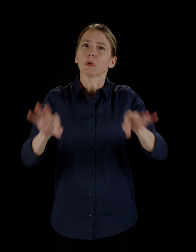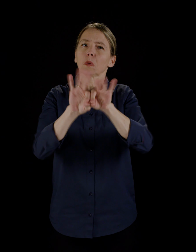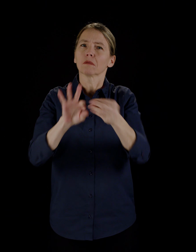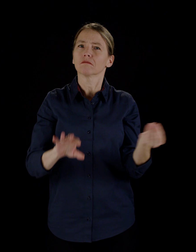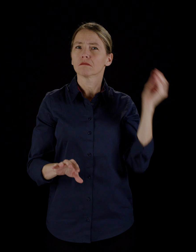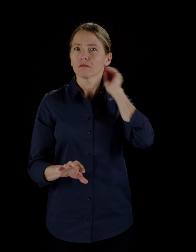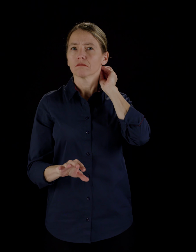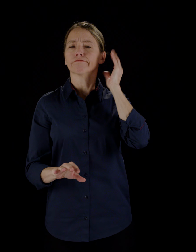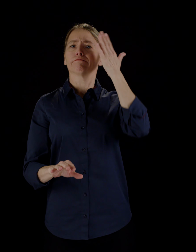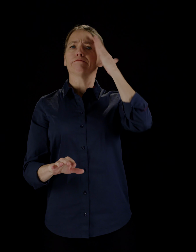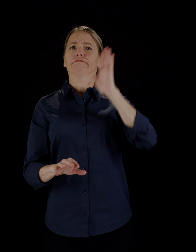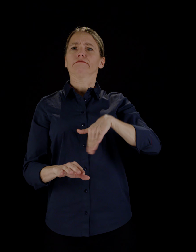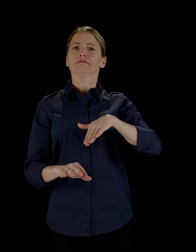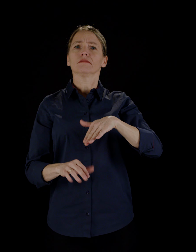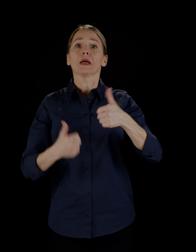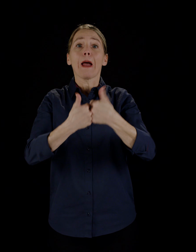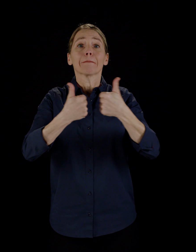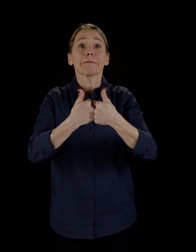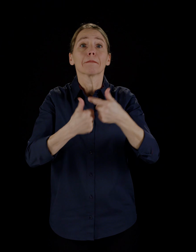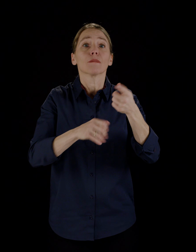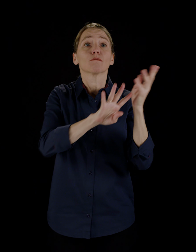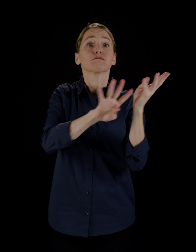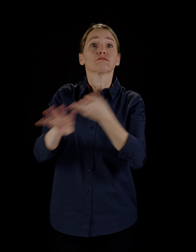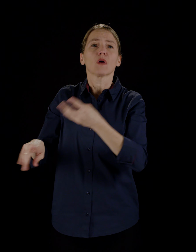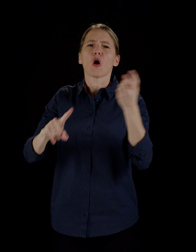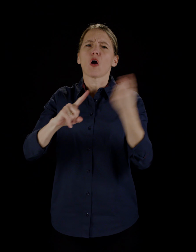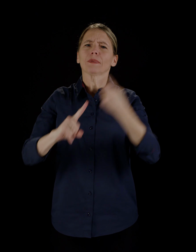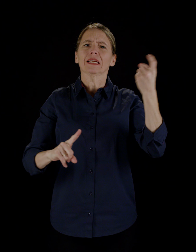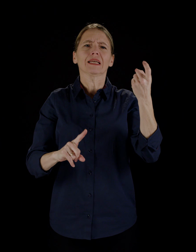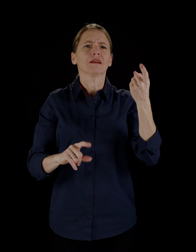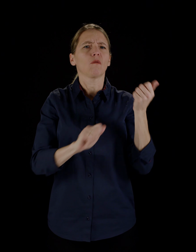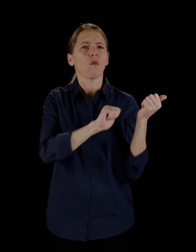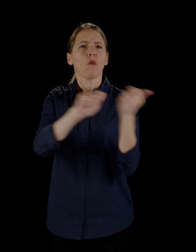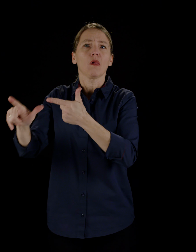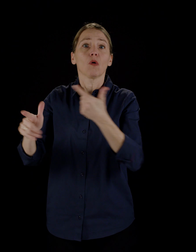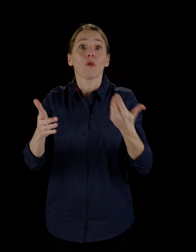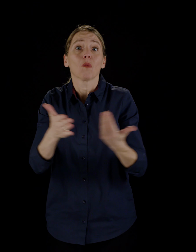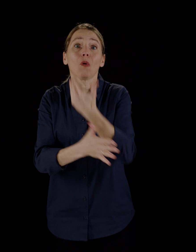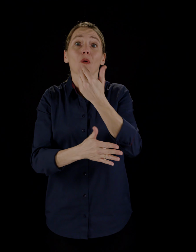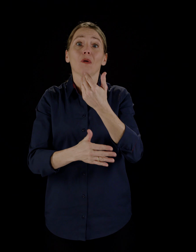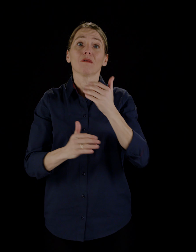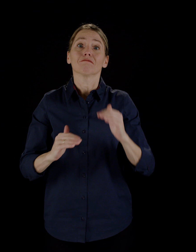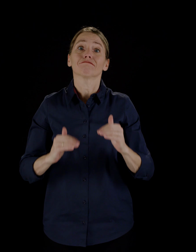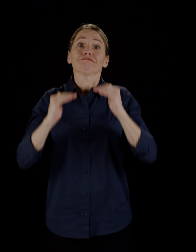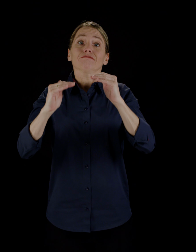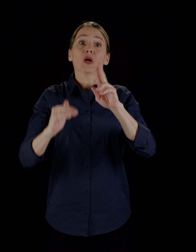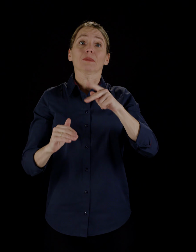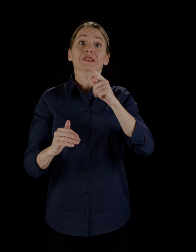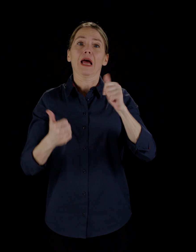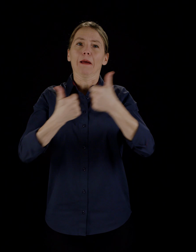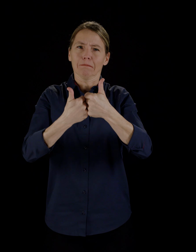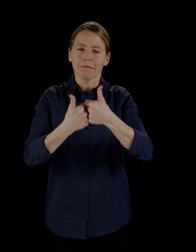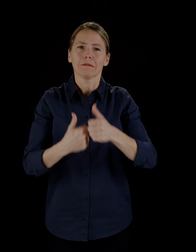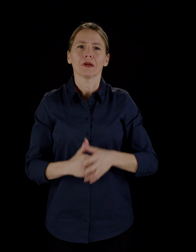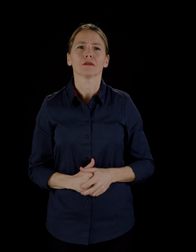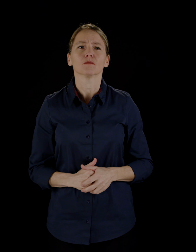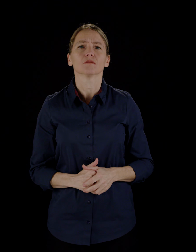Playing the game online will also consume additional data usage, usually about 50 MB per hour.